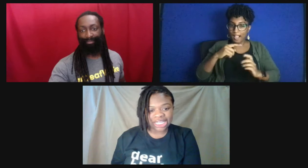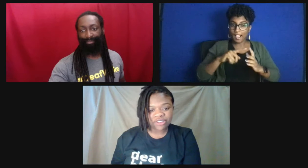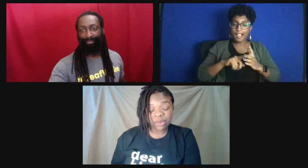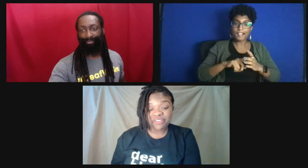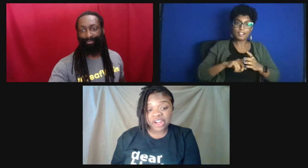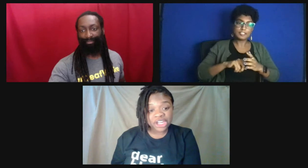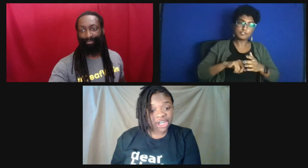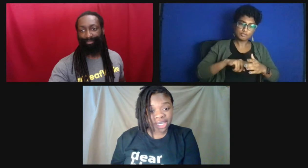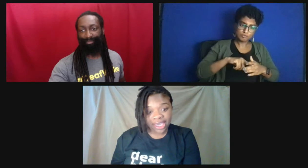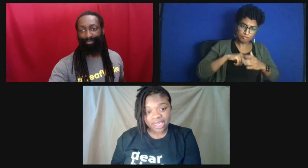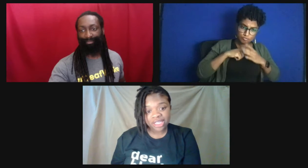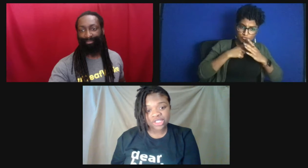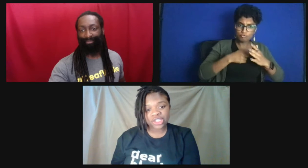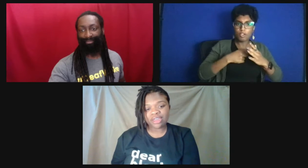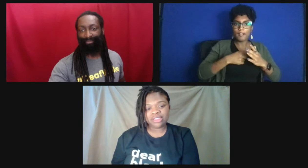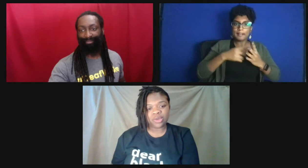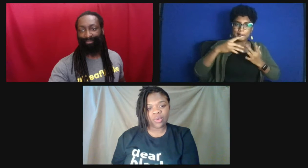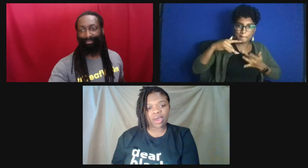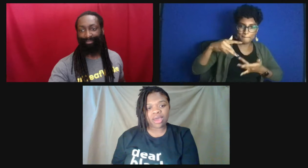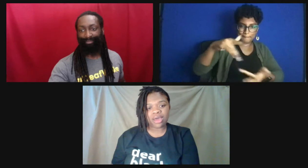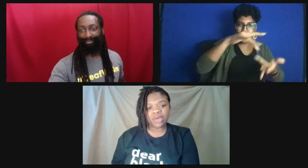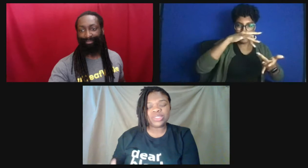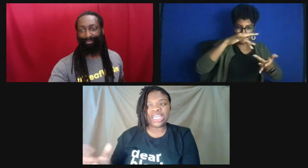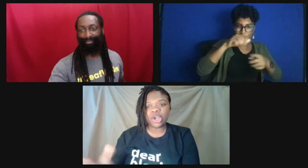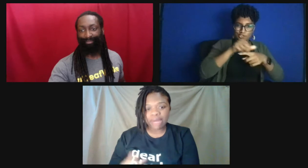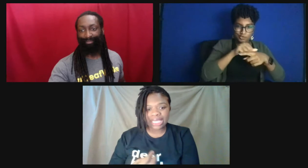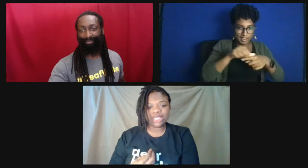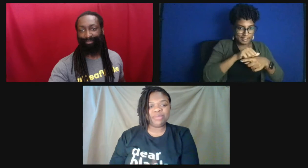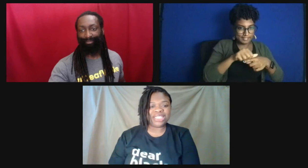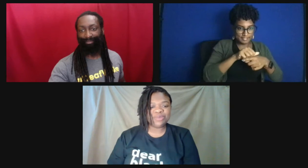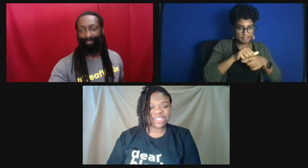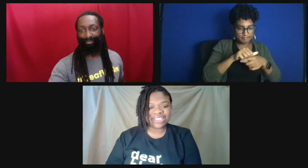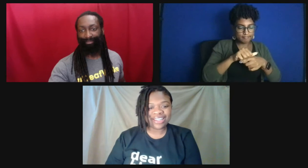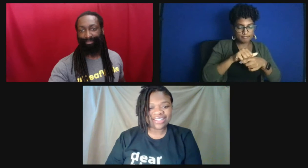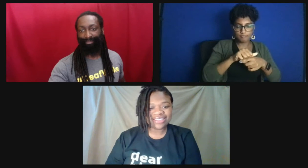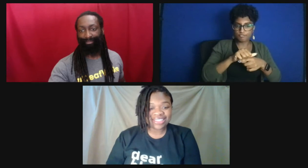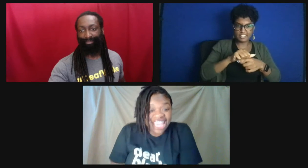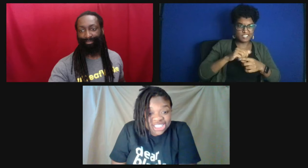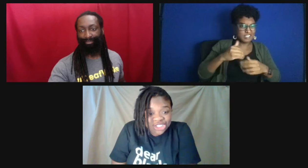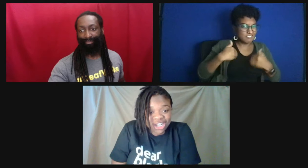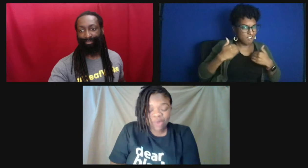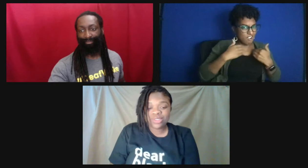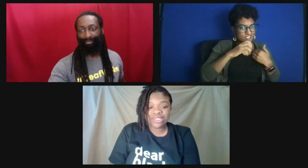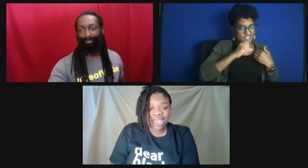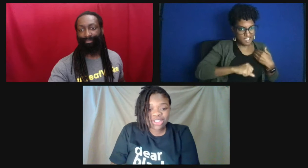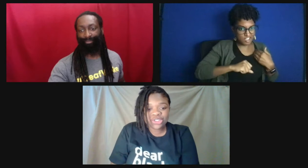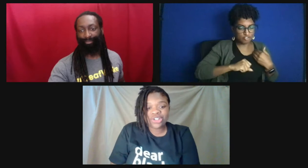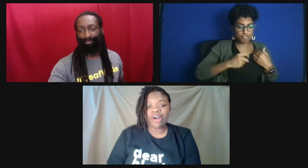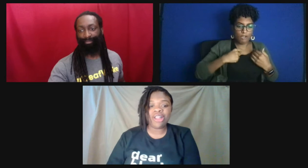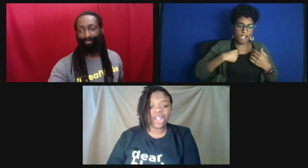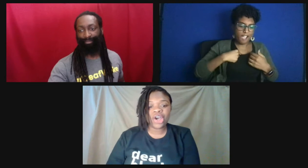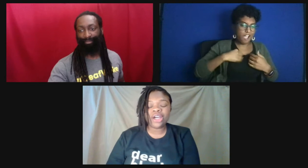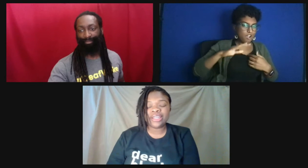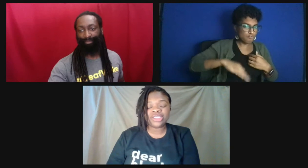from a very young age and so it was ingrained in me to be a dancer, I was a dancer all along